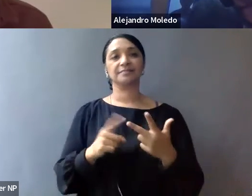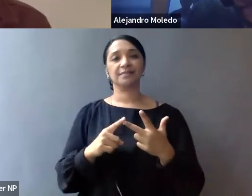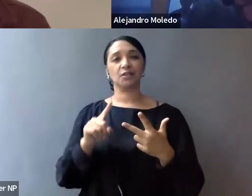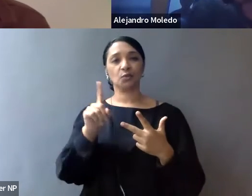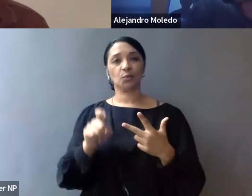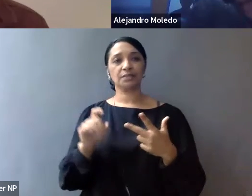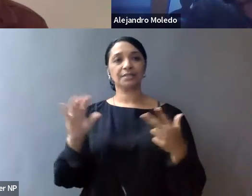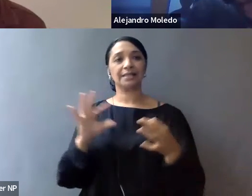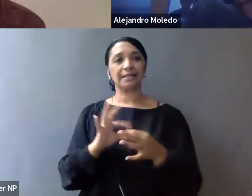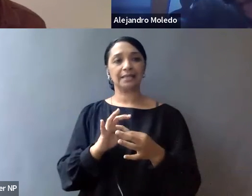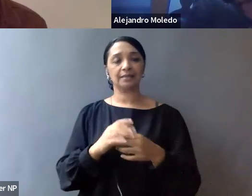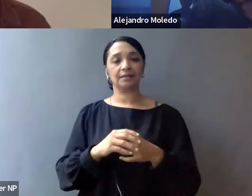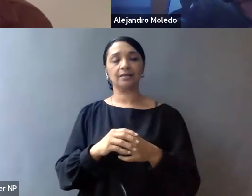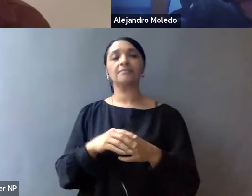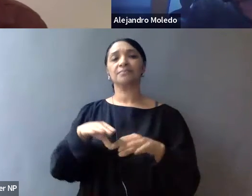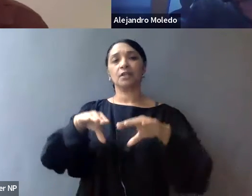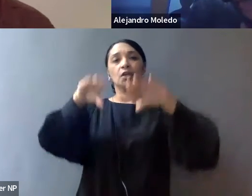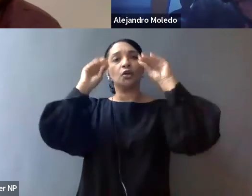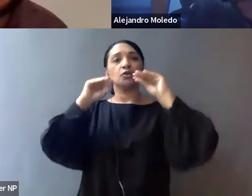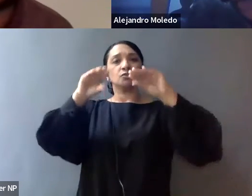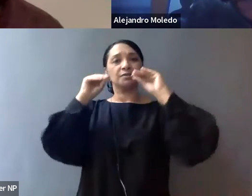On places of study making it into the final text.